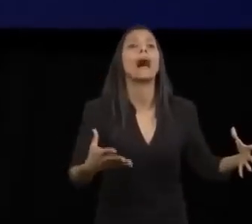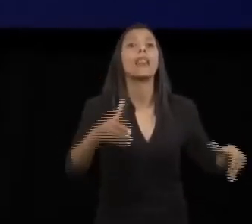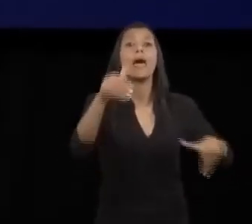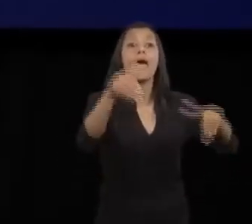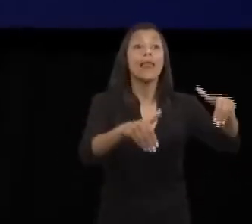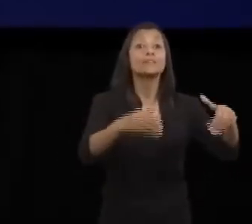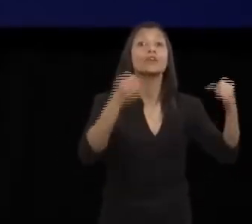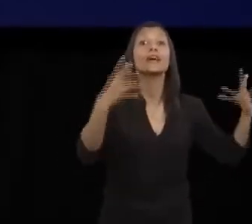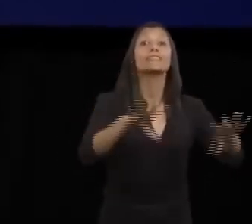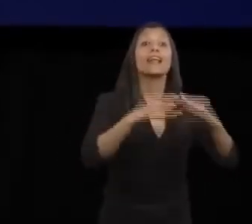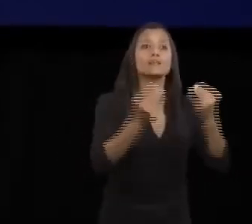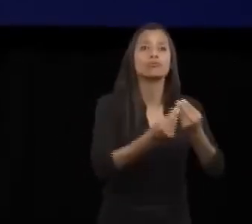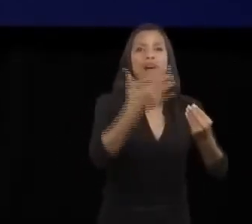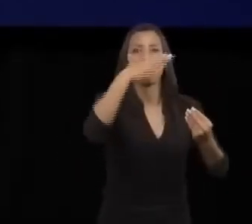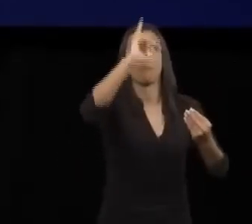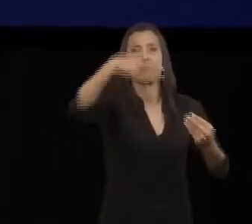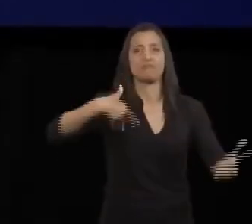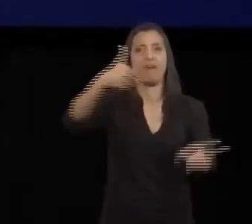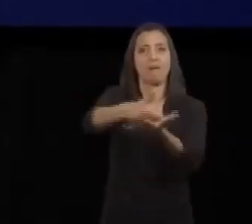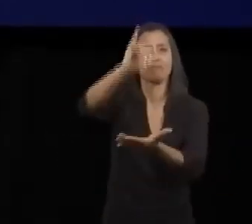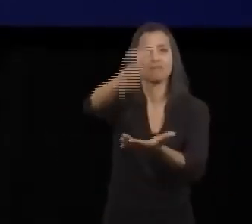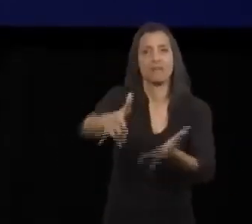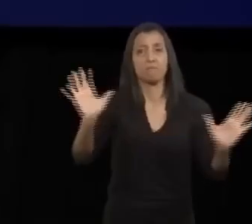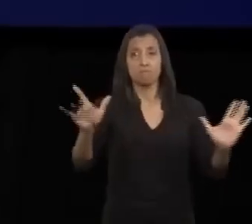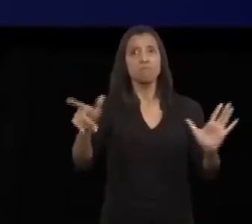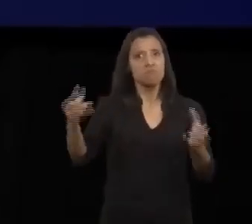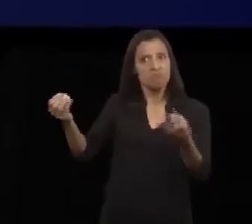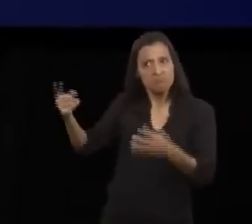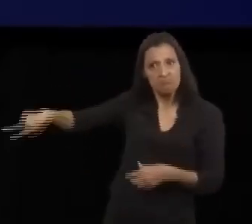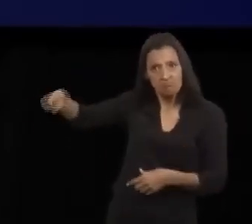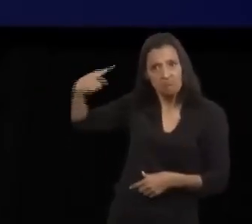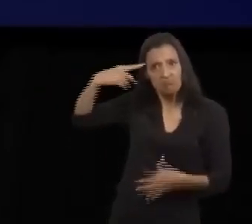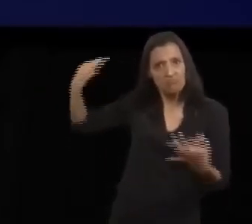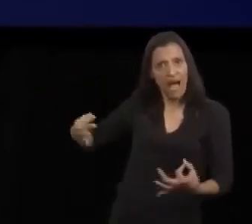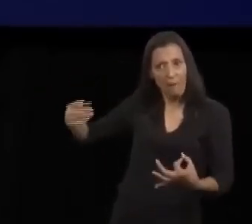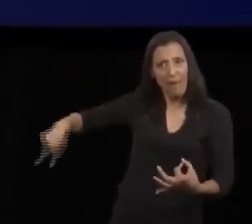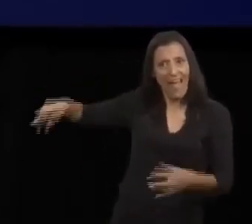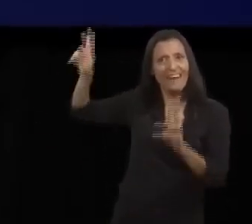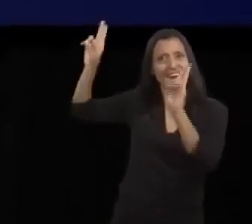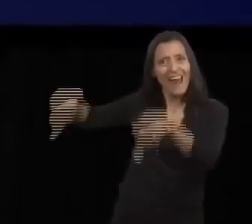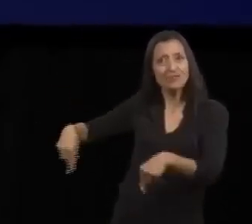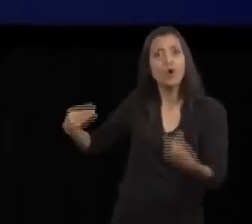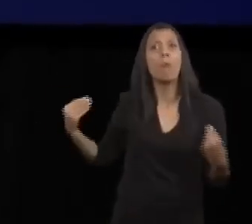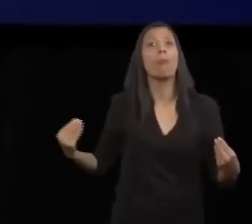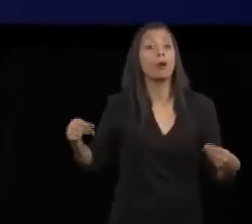which makes sense, because what is happening